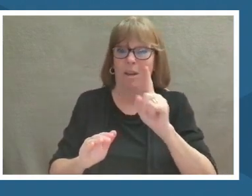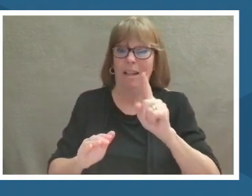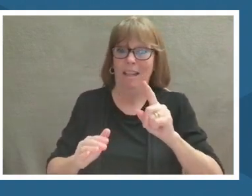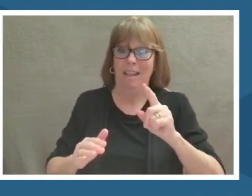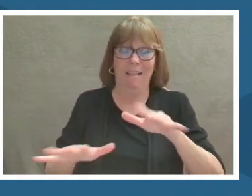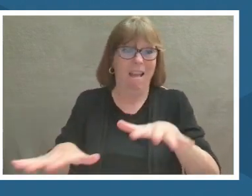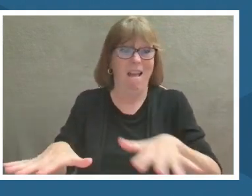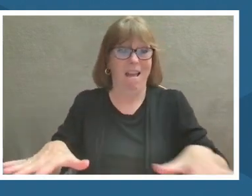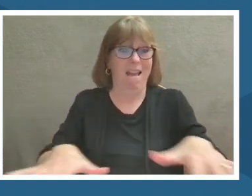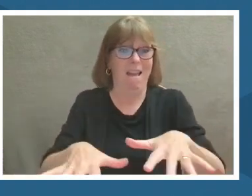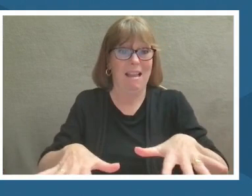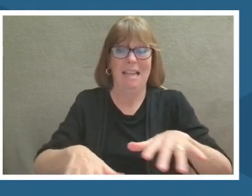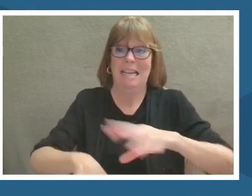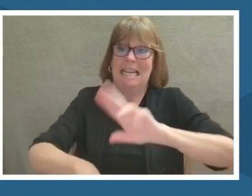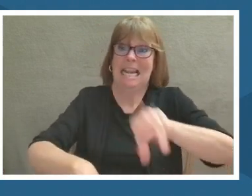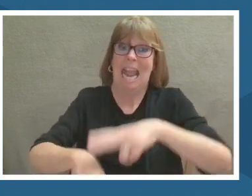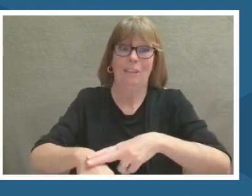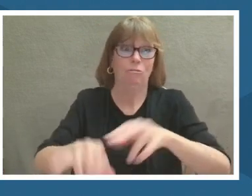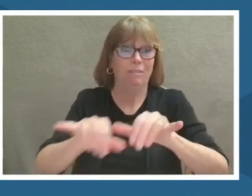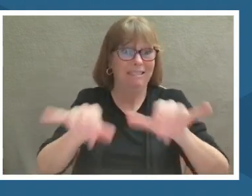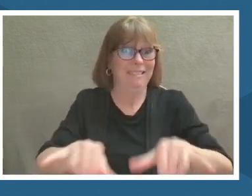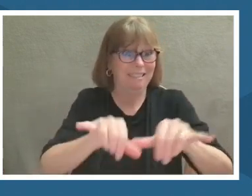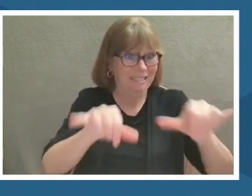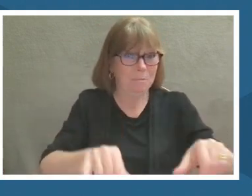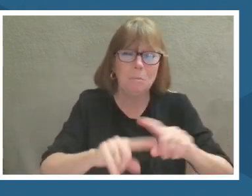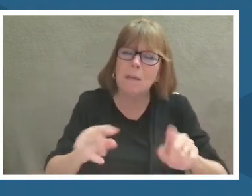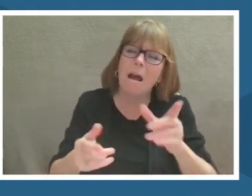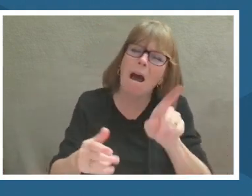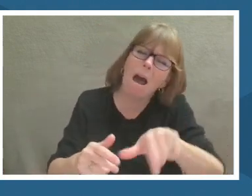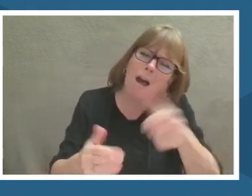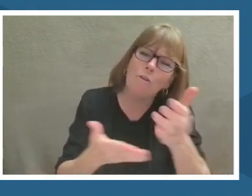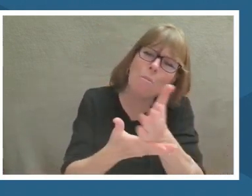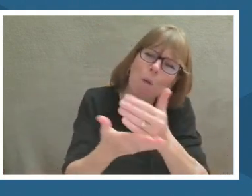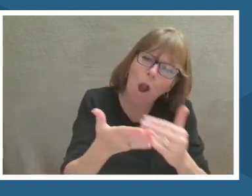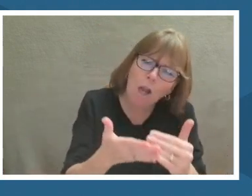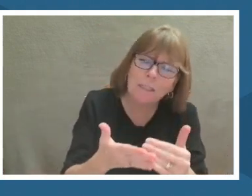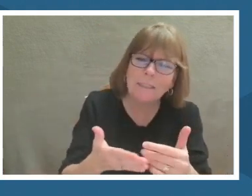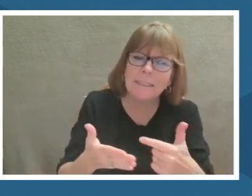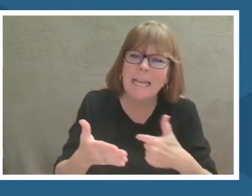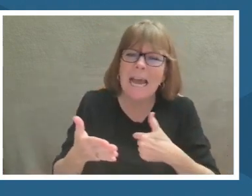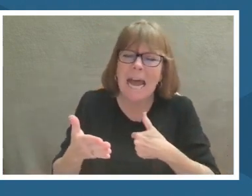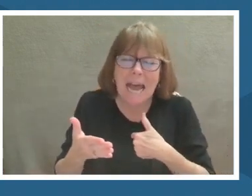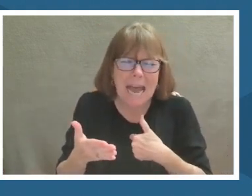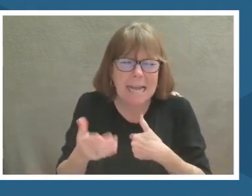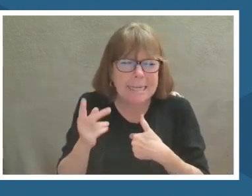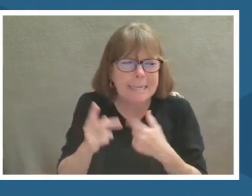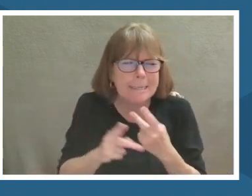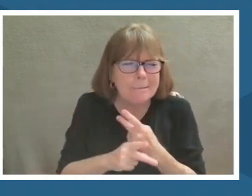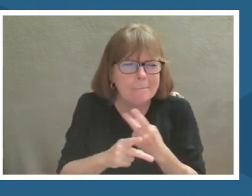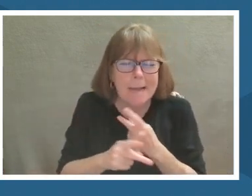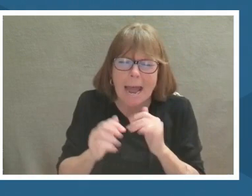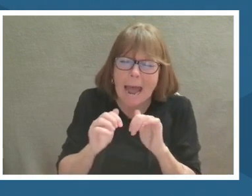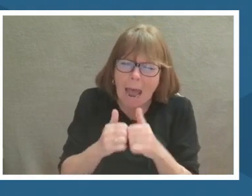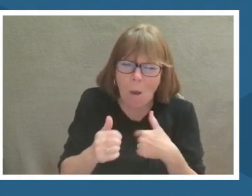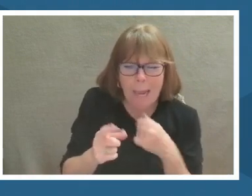other components of my model where i'm really trying to figure out how do i convince people to make a